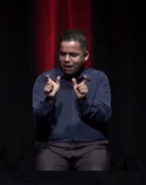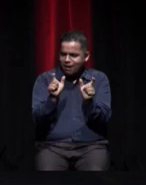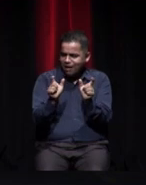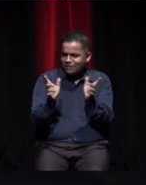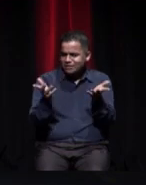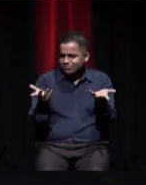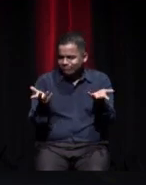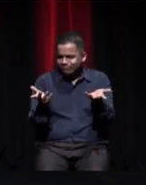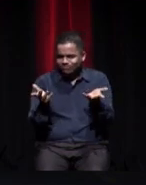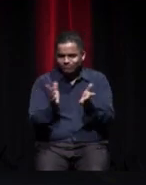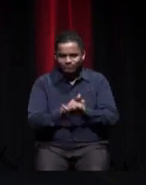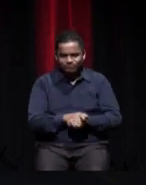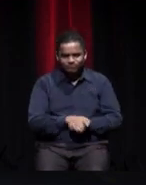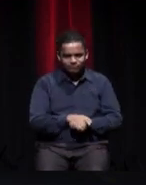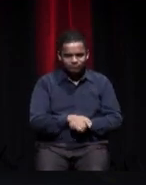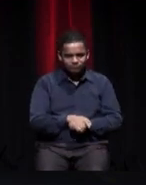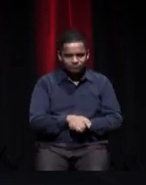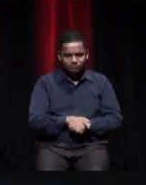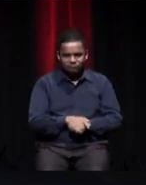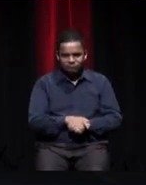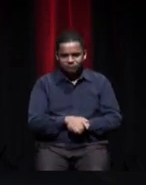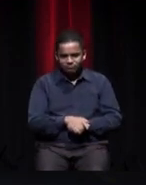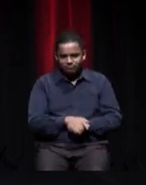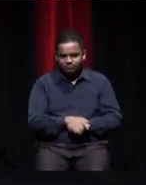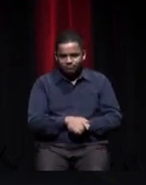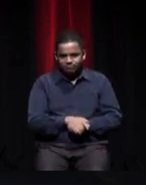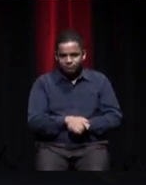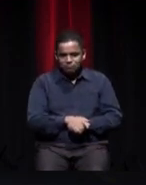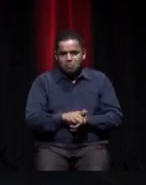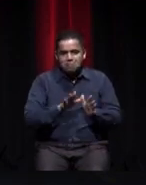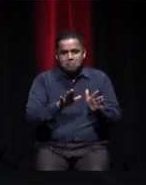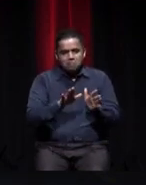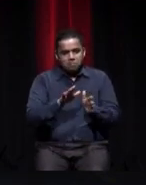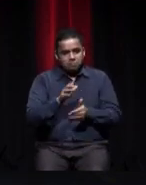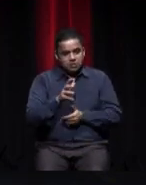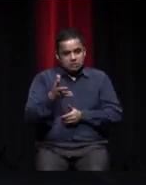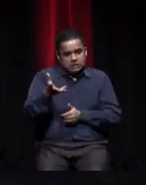that don't hold our weight, at a very high speed.